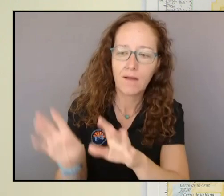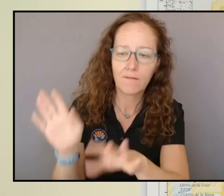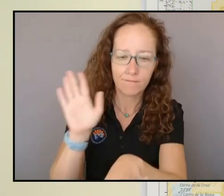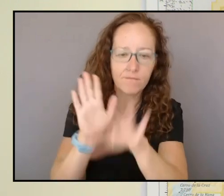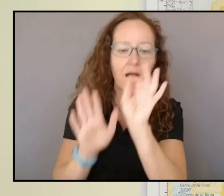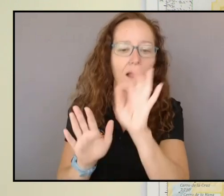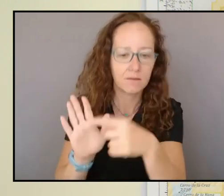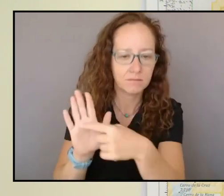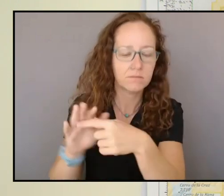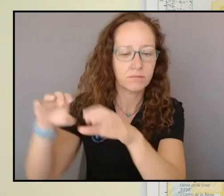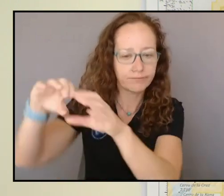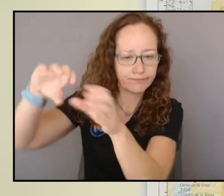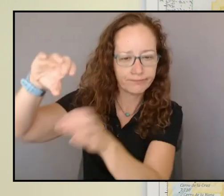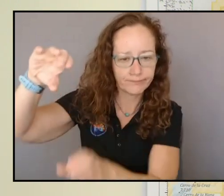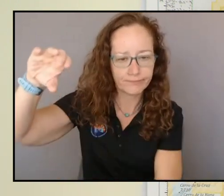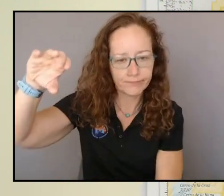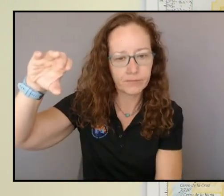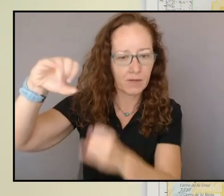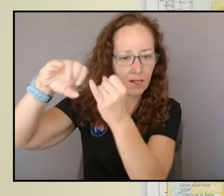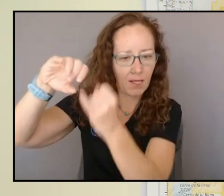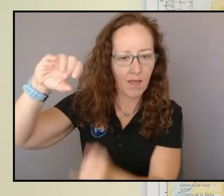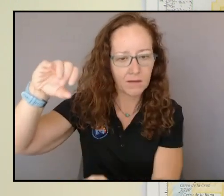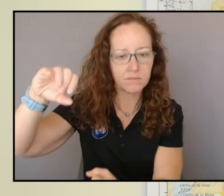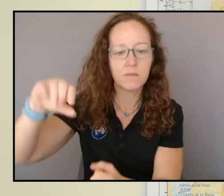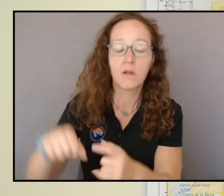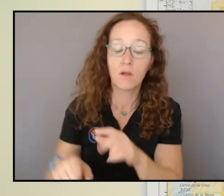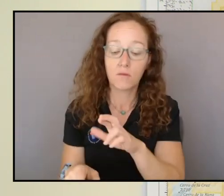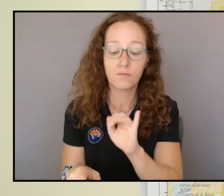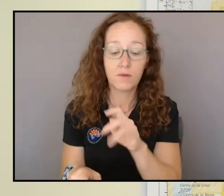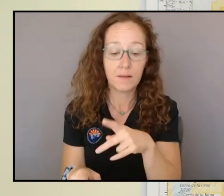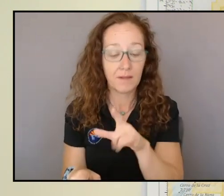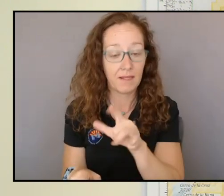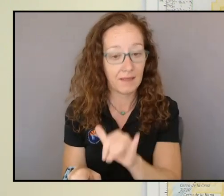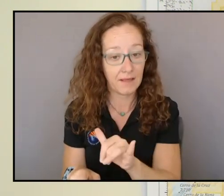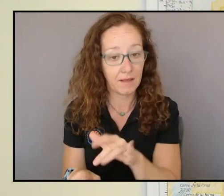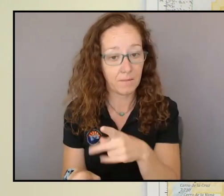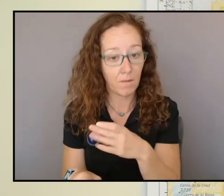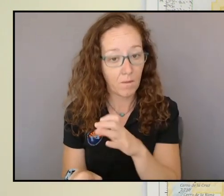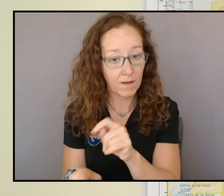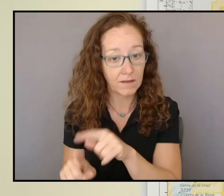here to Ripley Point and then down to Jicarita Peak and so